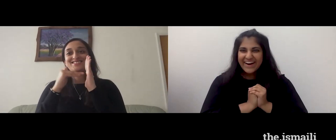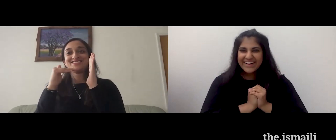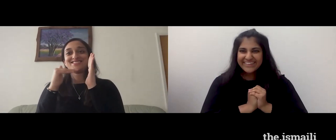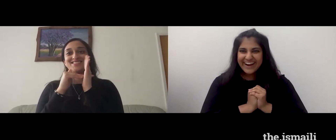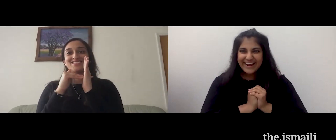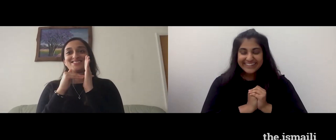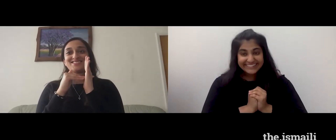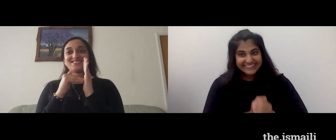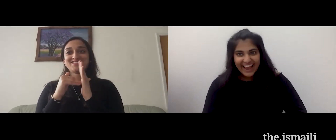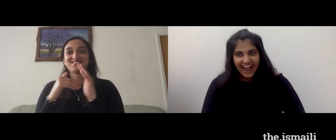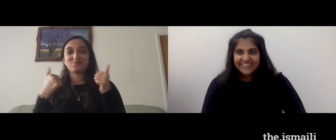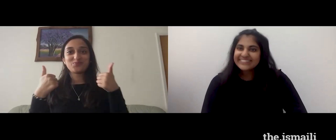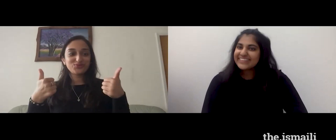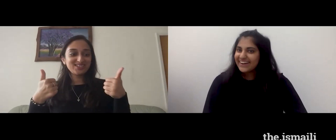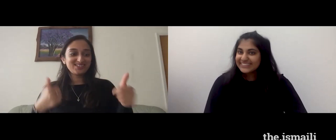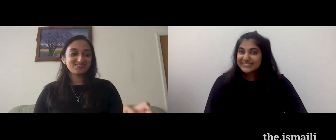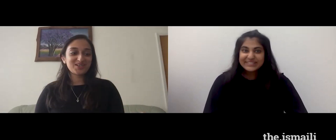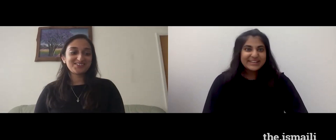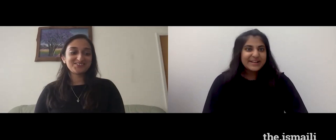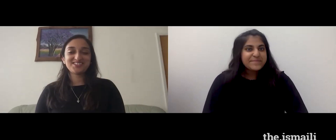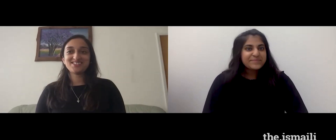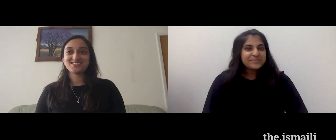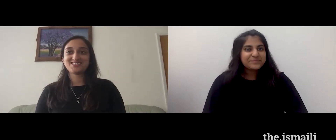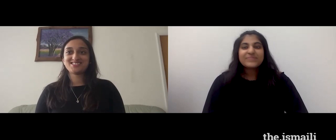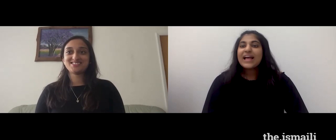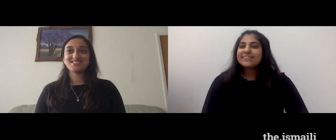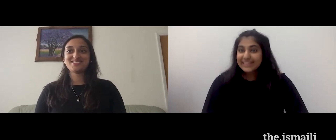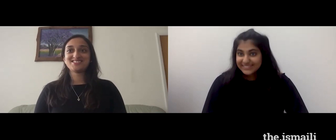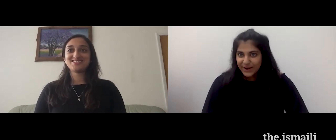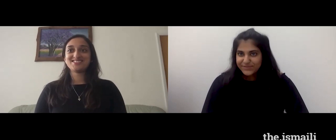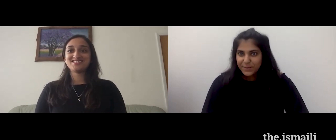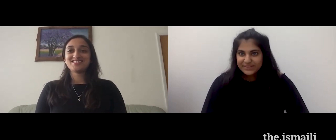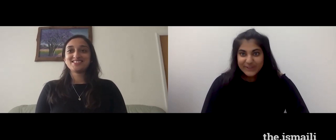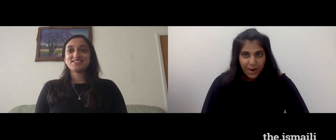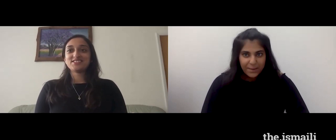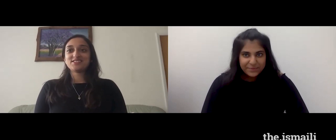All right, now let's go from the top.